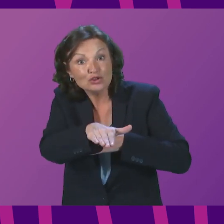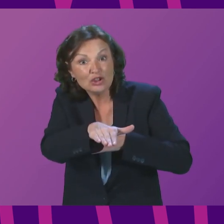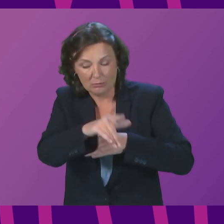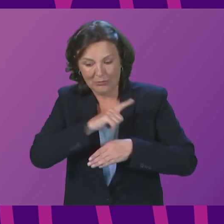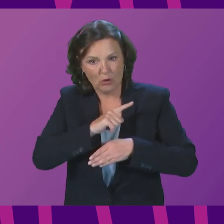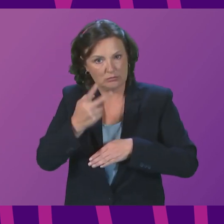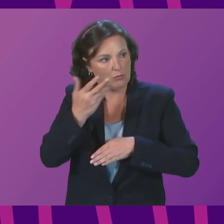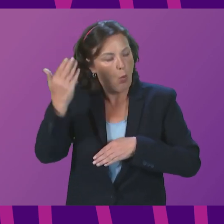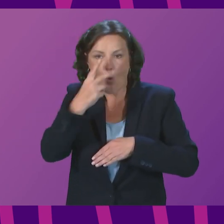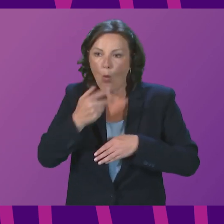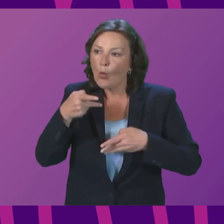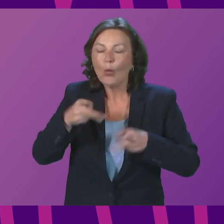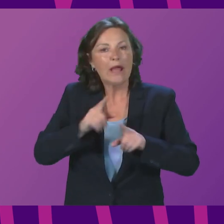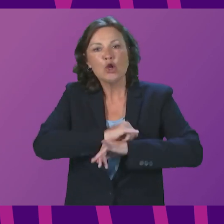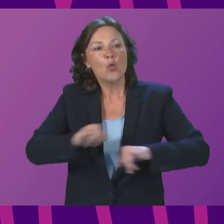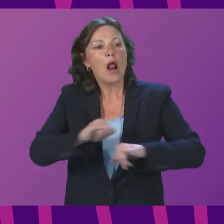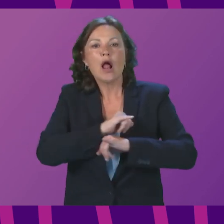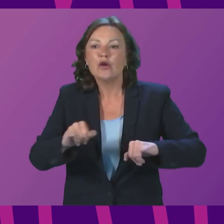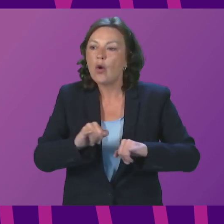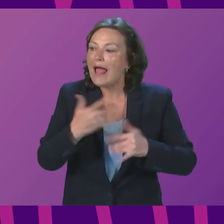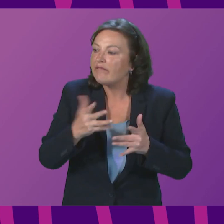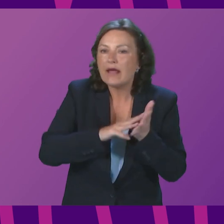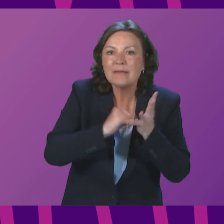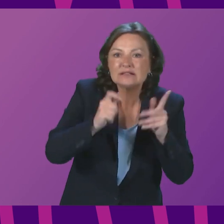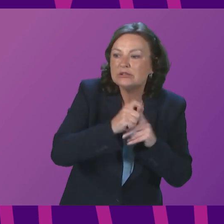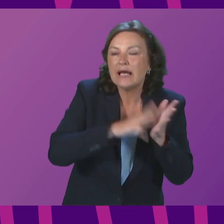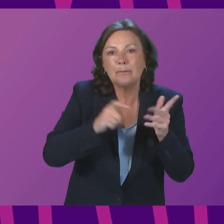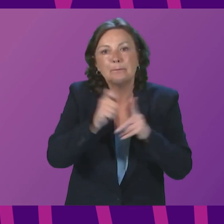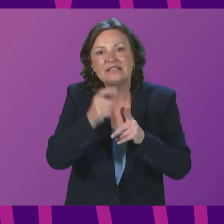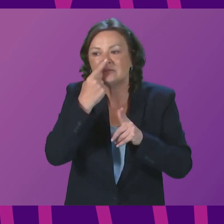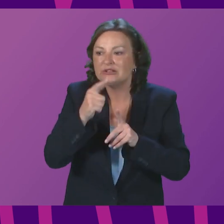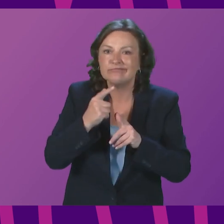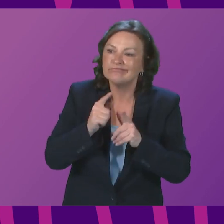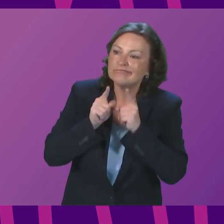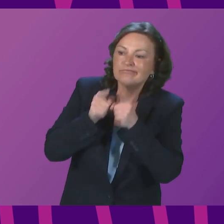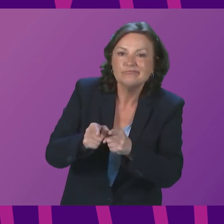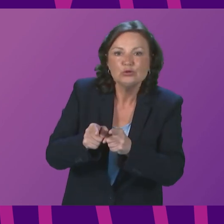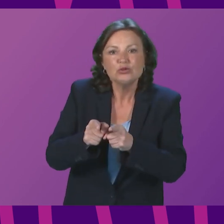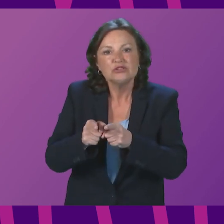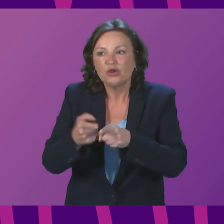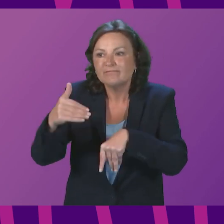It is why I asked for advice on the ways in which we could be consistent with our legal